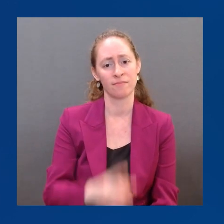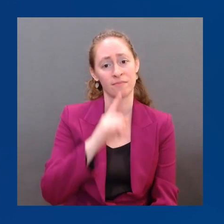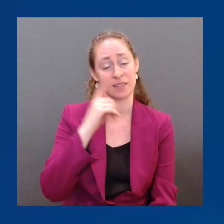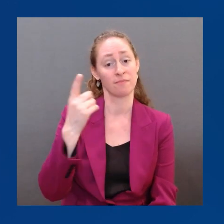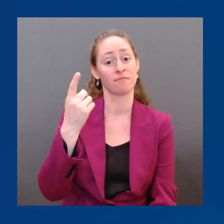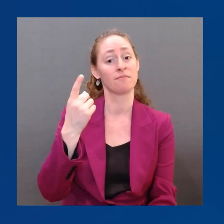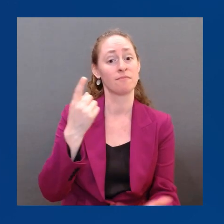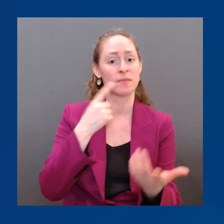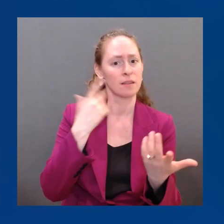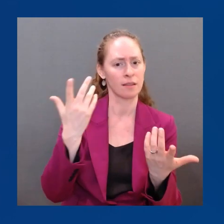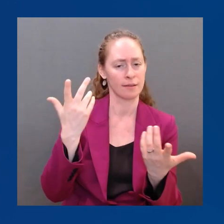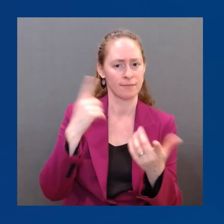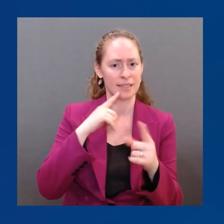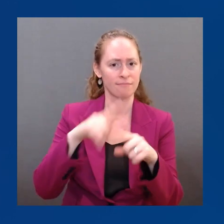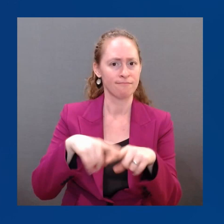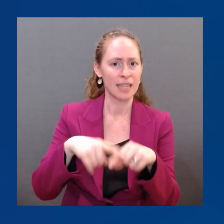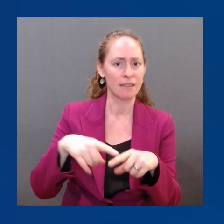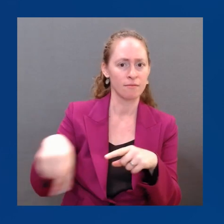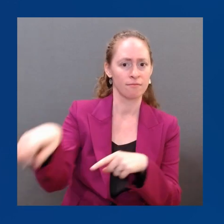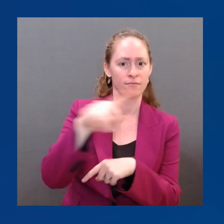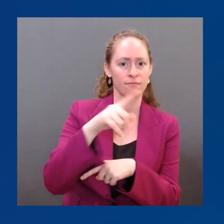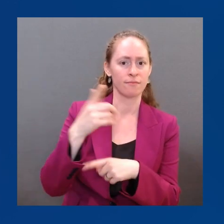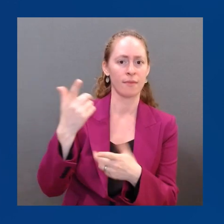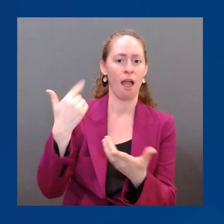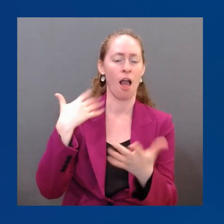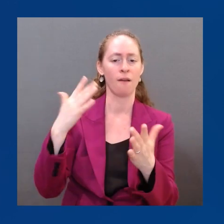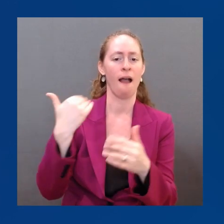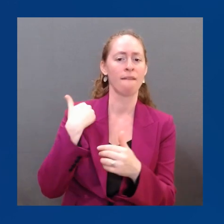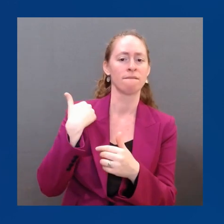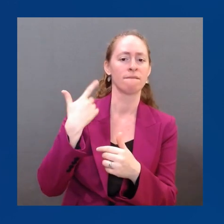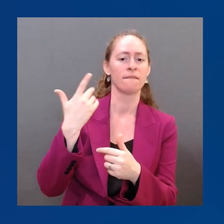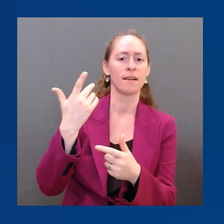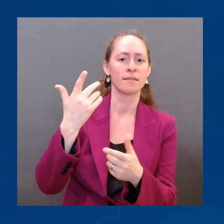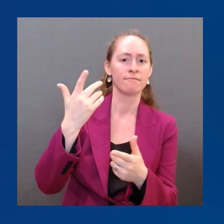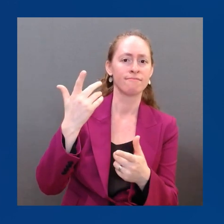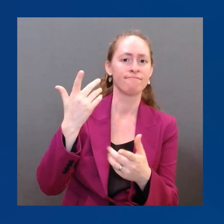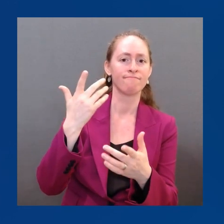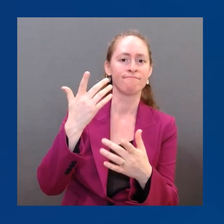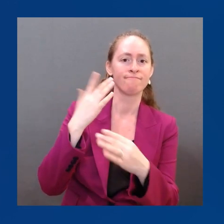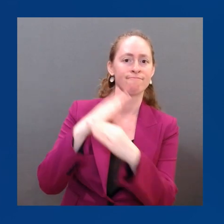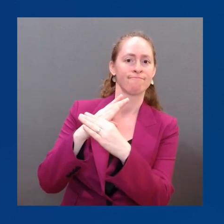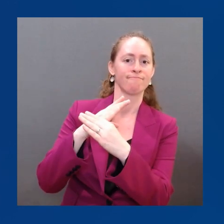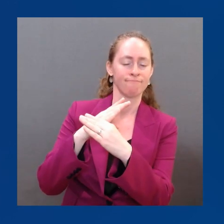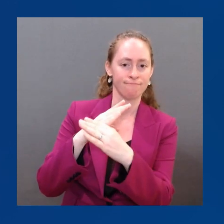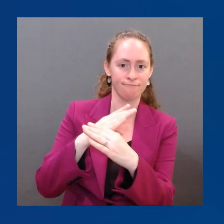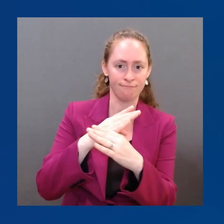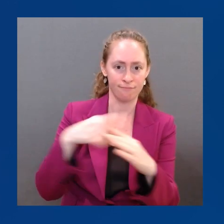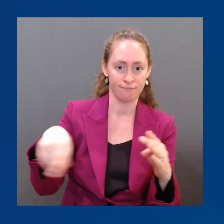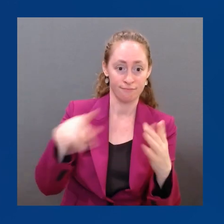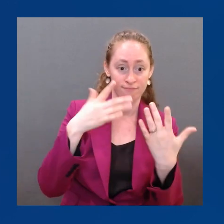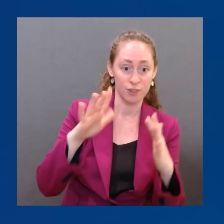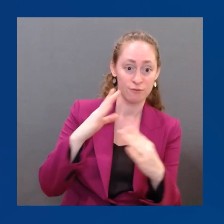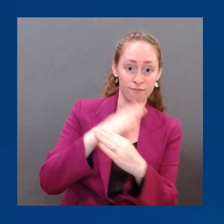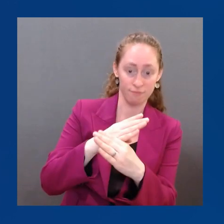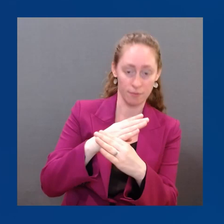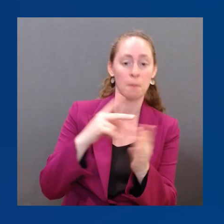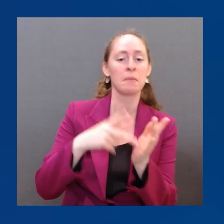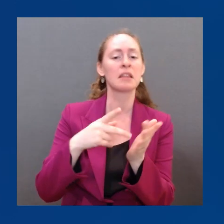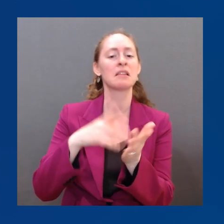how much did that actually generate? If it generated a lot of population immunity, then we're going to see fewer infections into the summer, fall, and winter. If it generated only a modest amount of immunity,